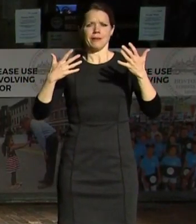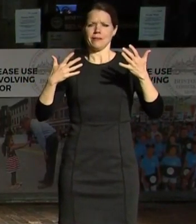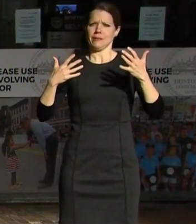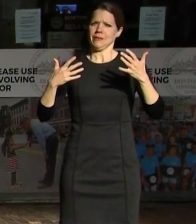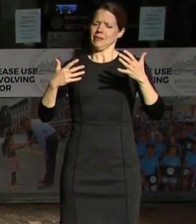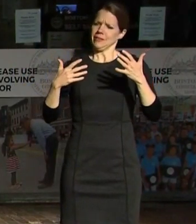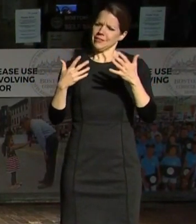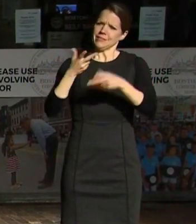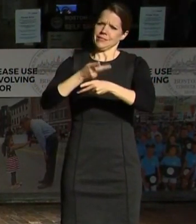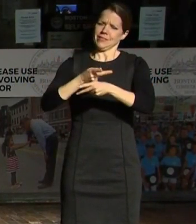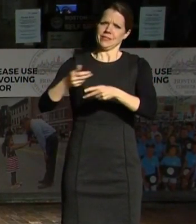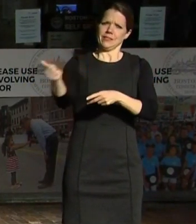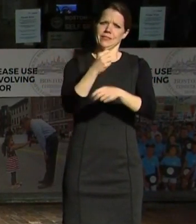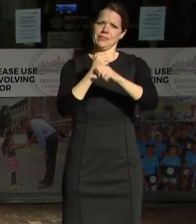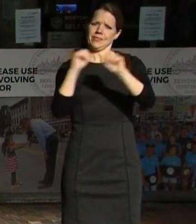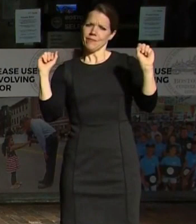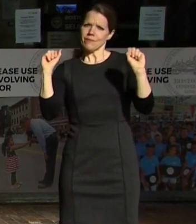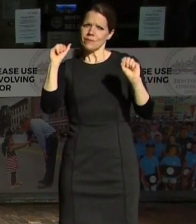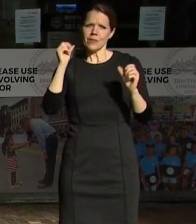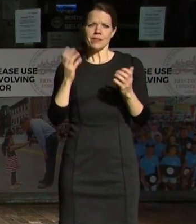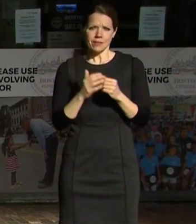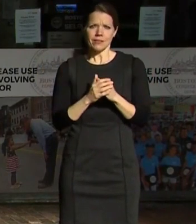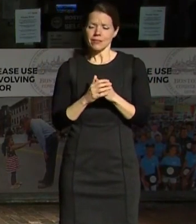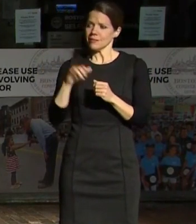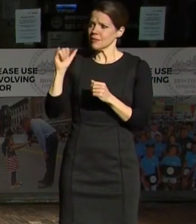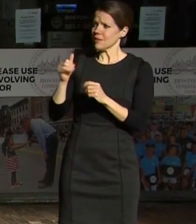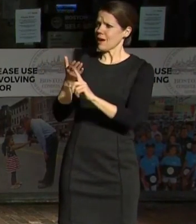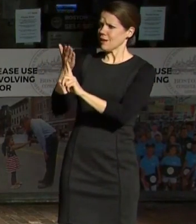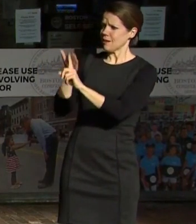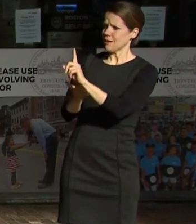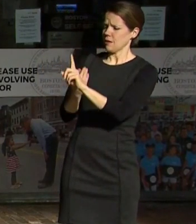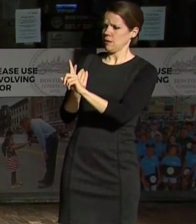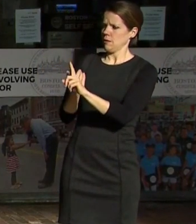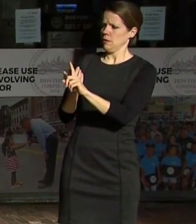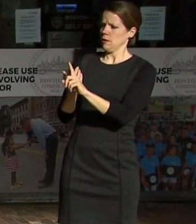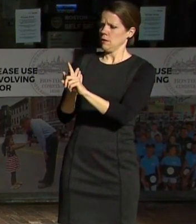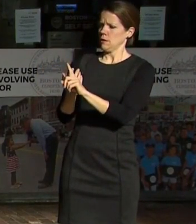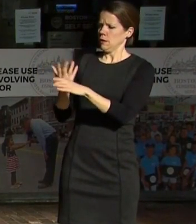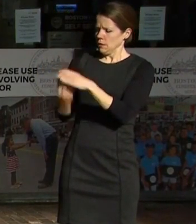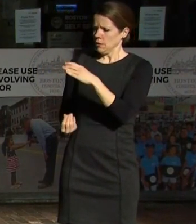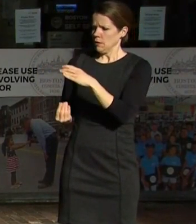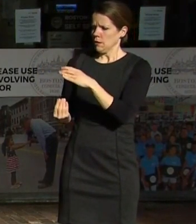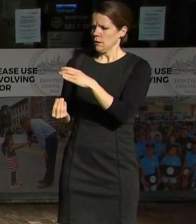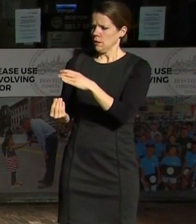PROTOCOLS OF THE CDC SO WE CAN HELP STOP THE SPREAD OF THIS VIRUS.